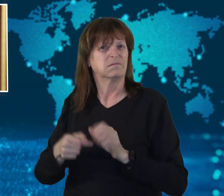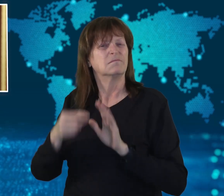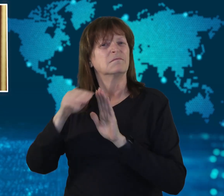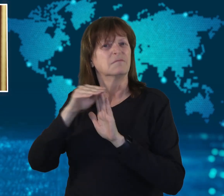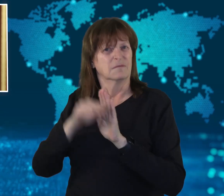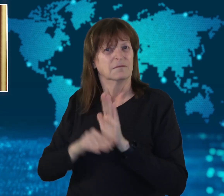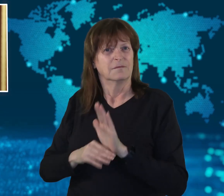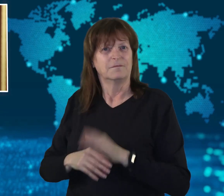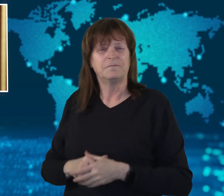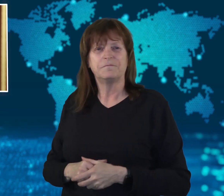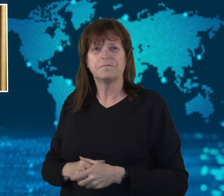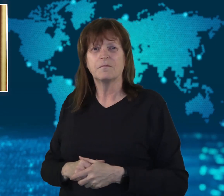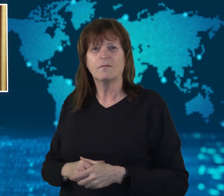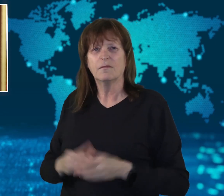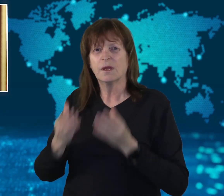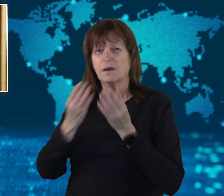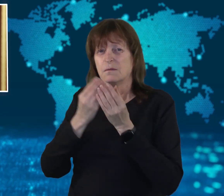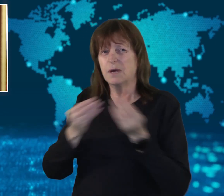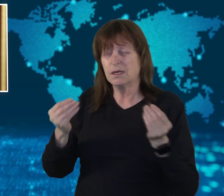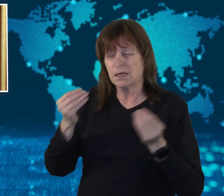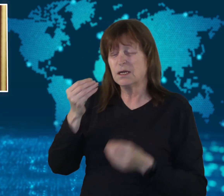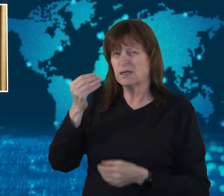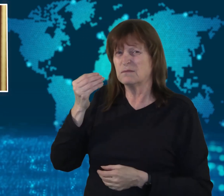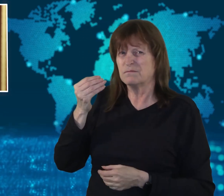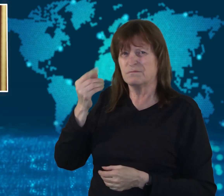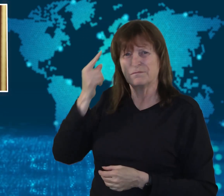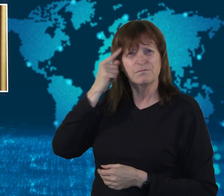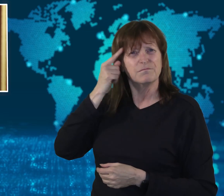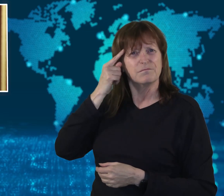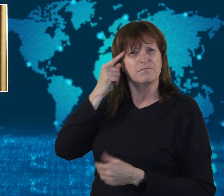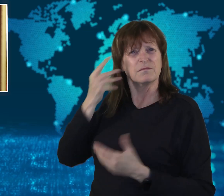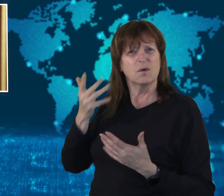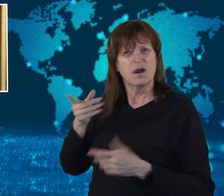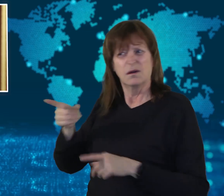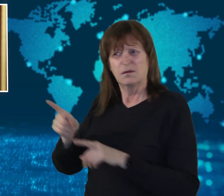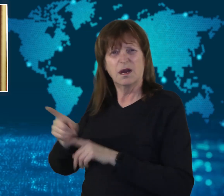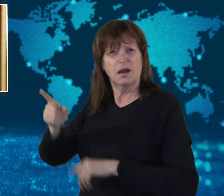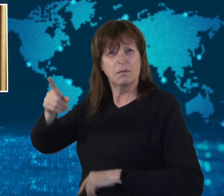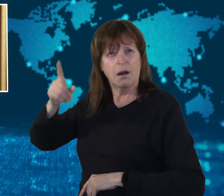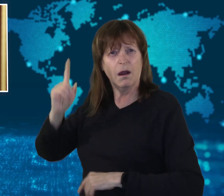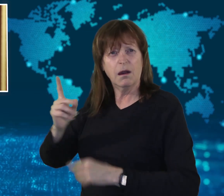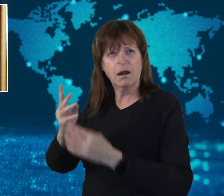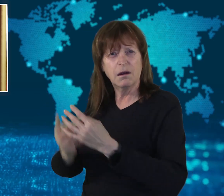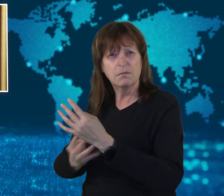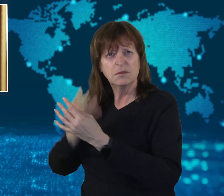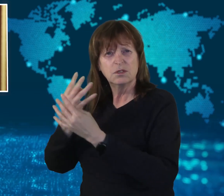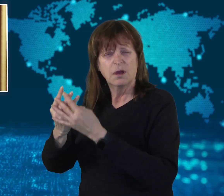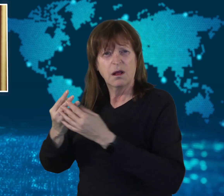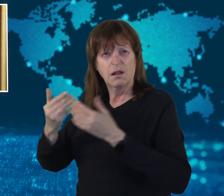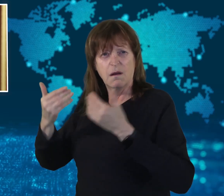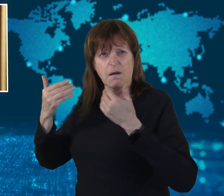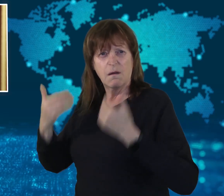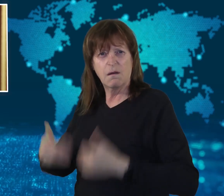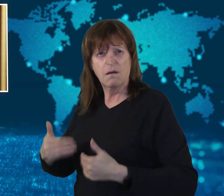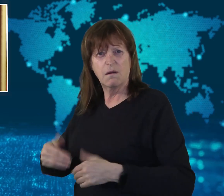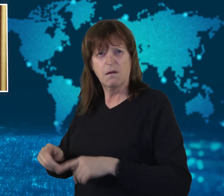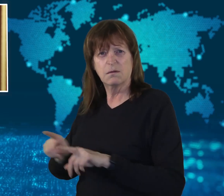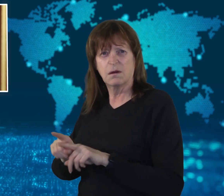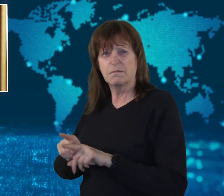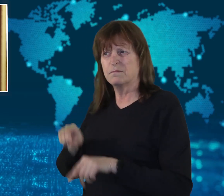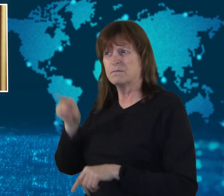Many believe the severe sentence shows the commitment of